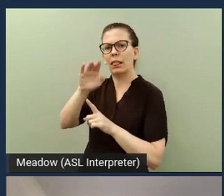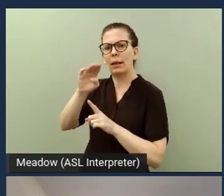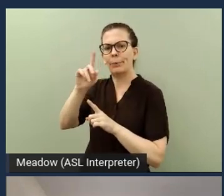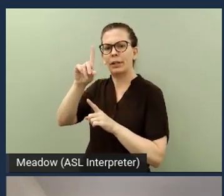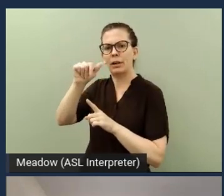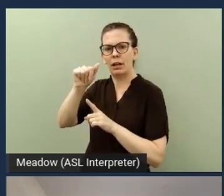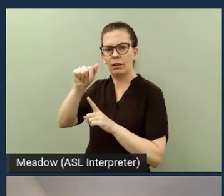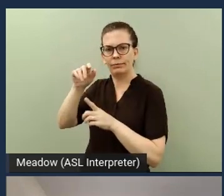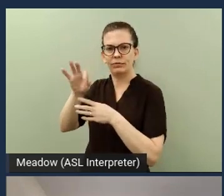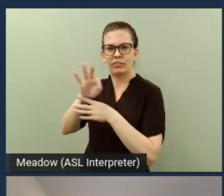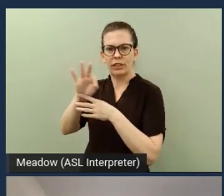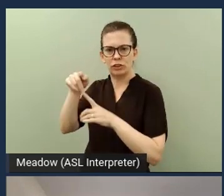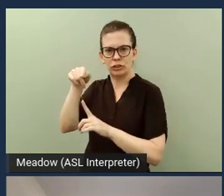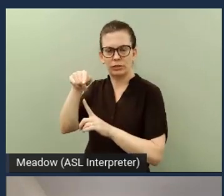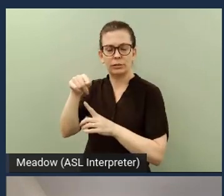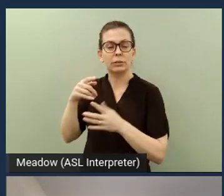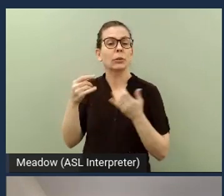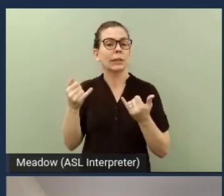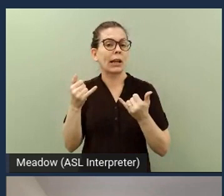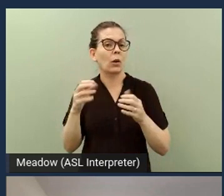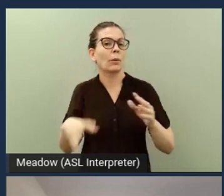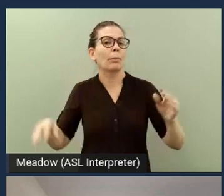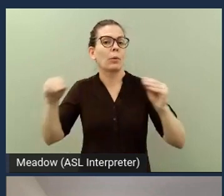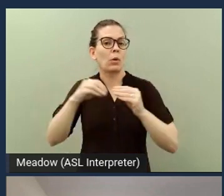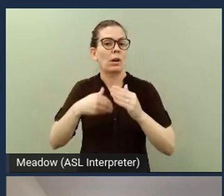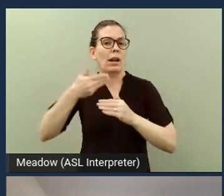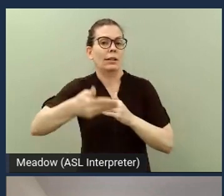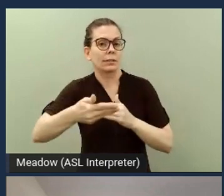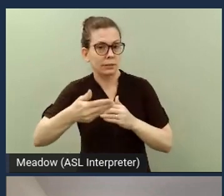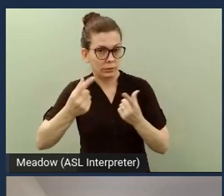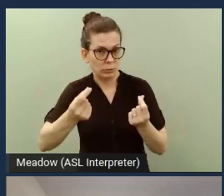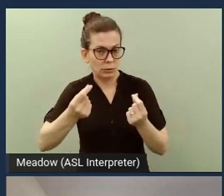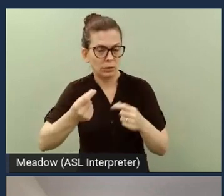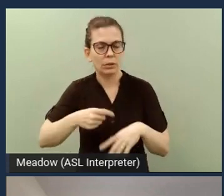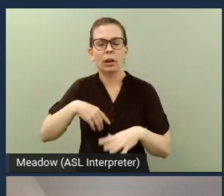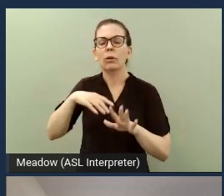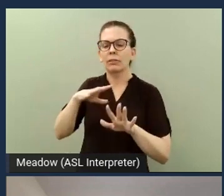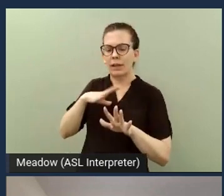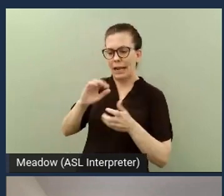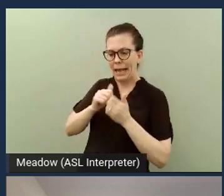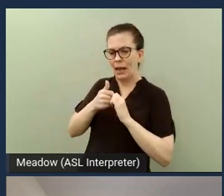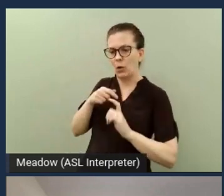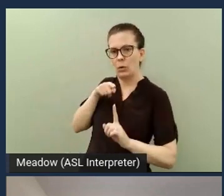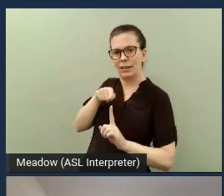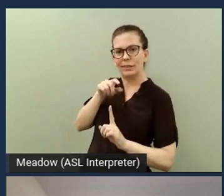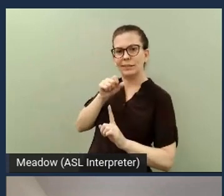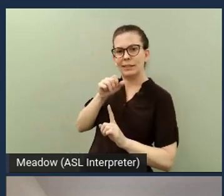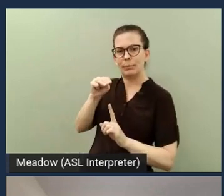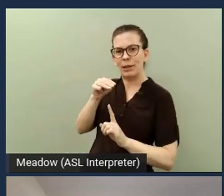Now here, we're gonna go one step further and say, how do I extend my SageMaker Pipeline